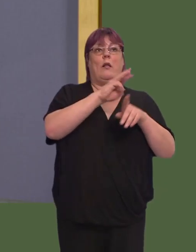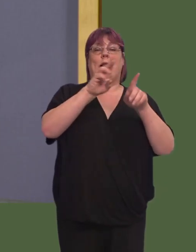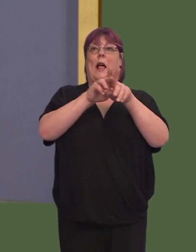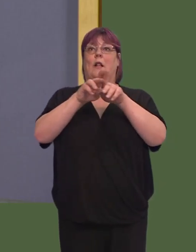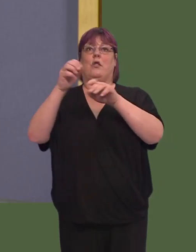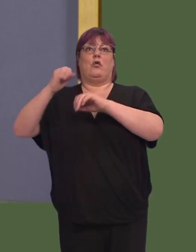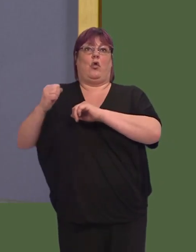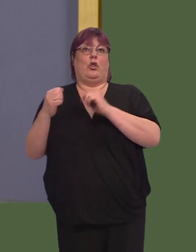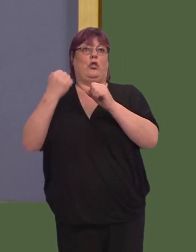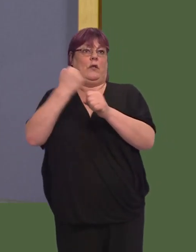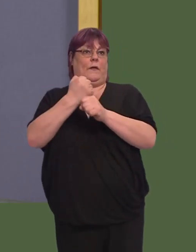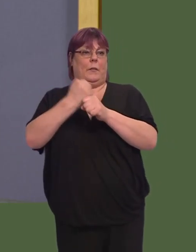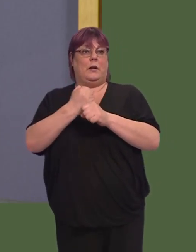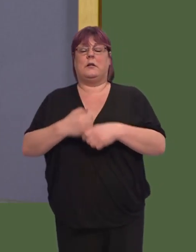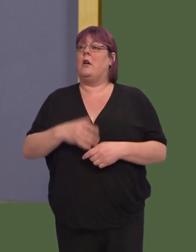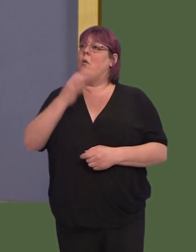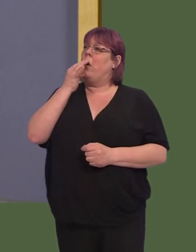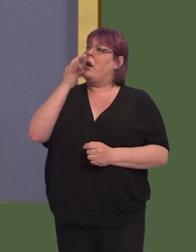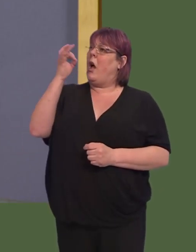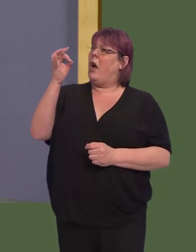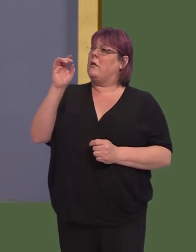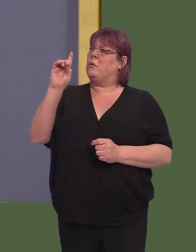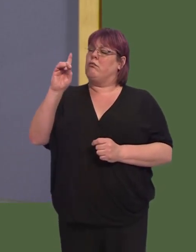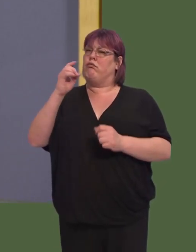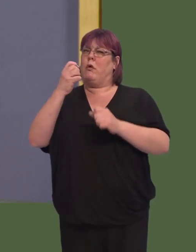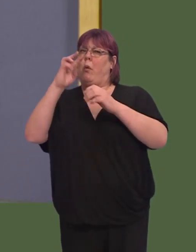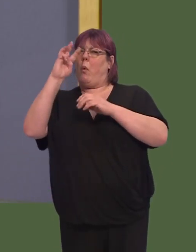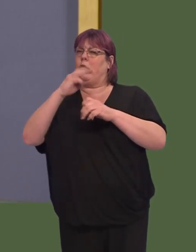Leader of the house, what further actions can the Welsh Government take to ensure that